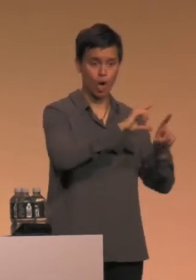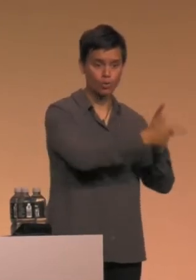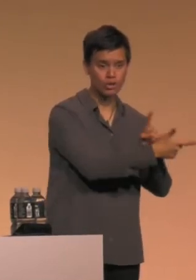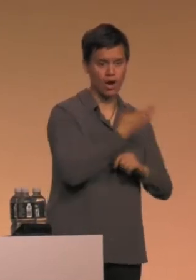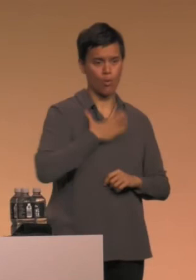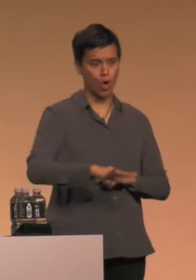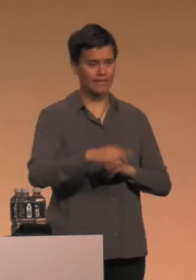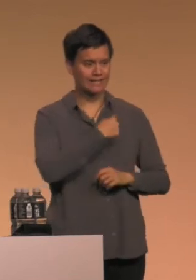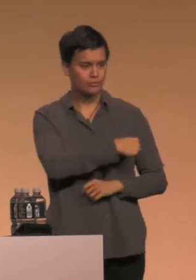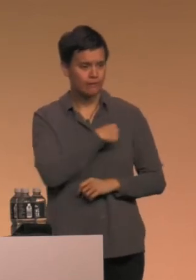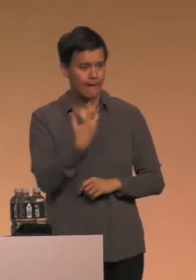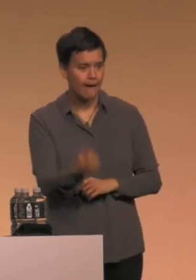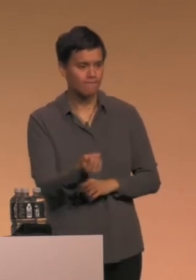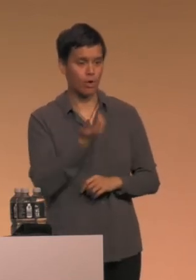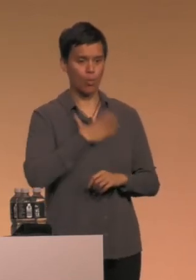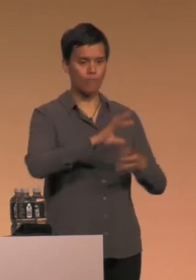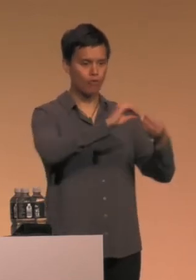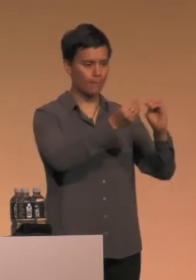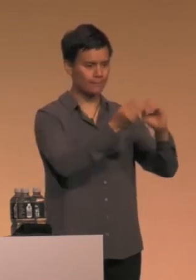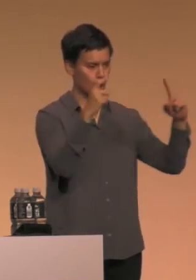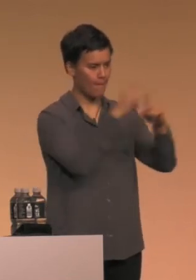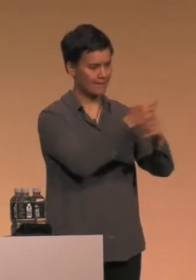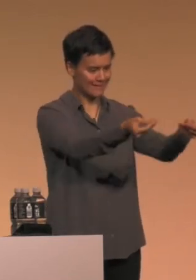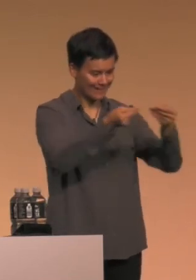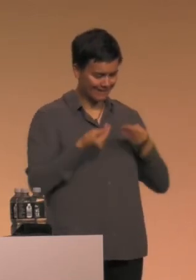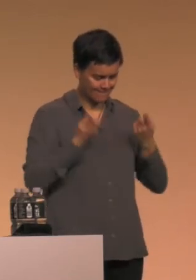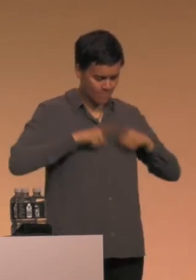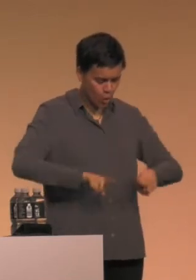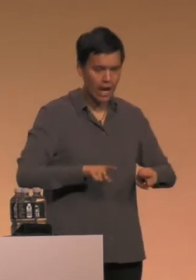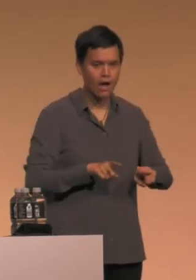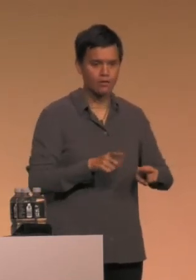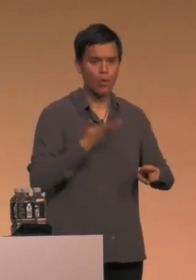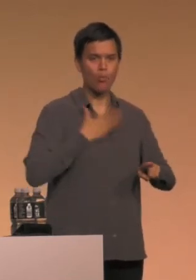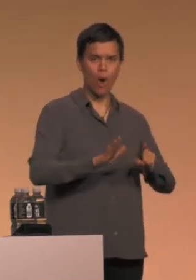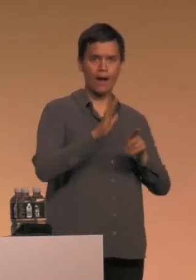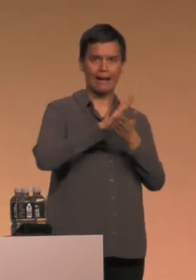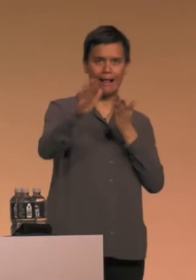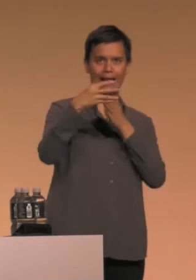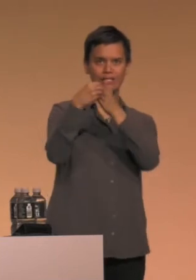They want to work on complex problems, and they also want to have a real connection with visible leaders.